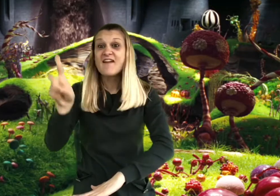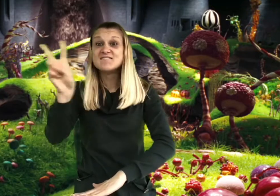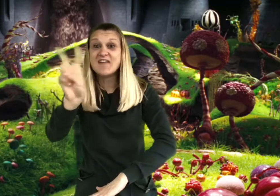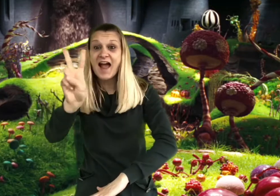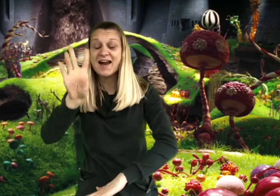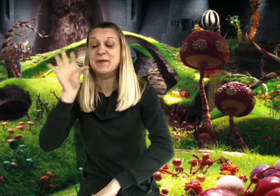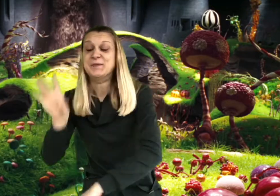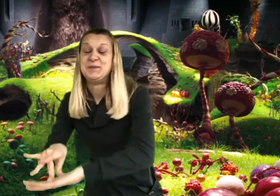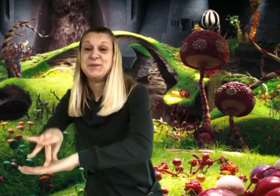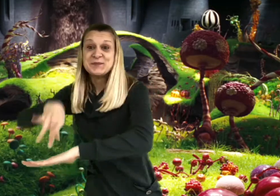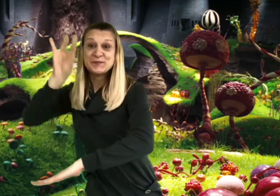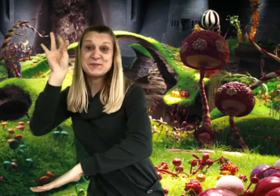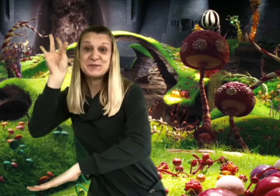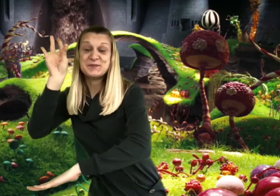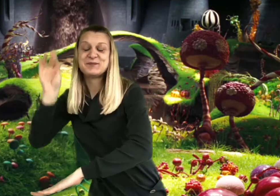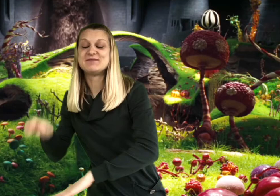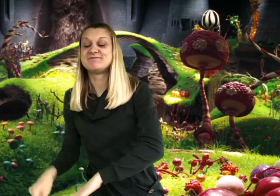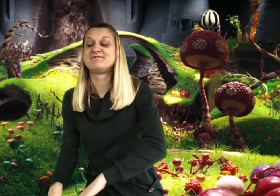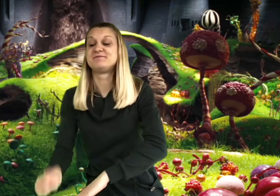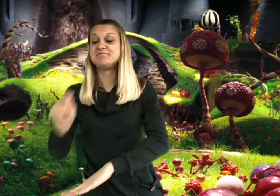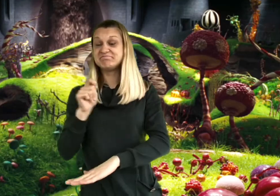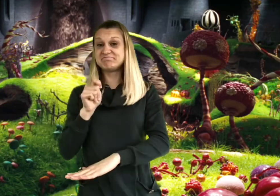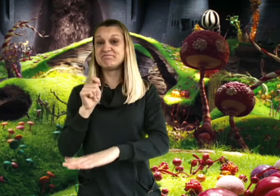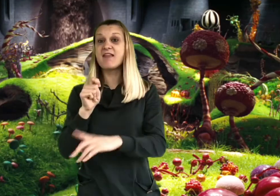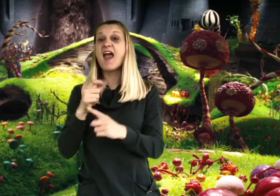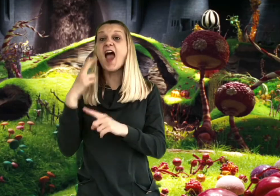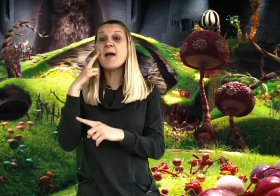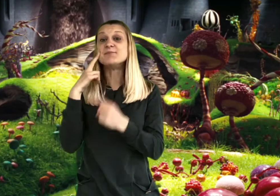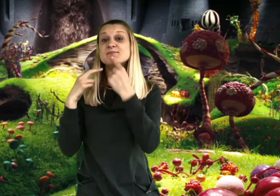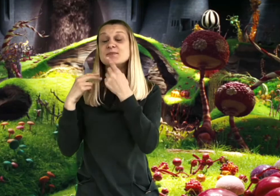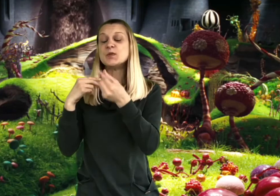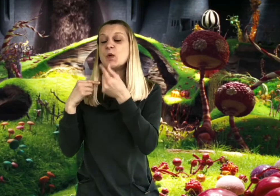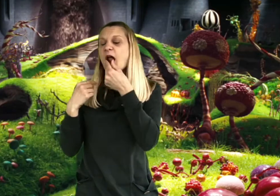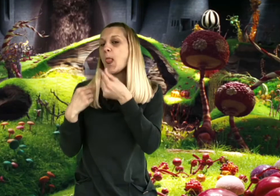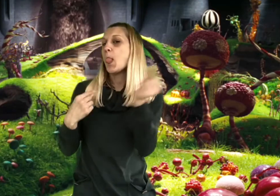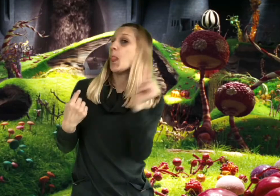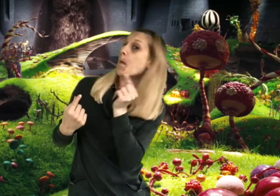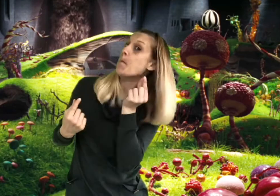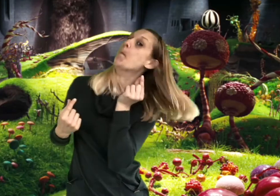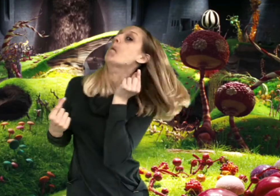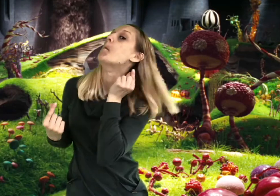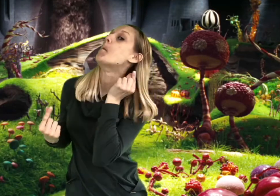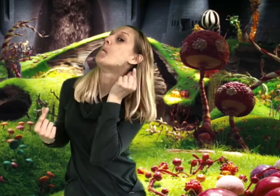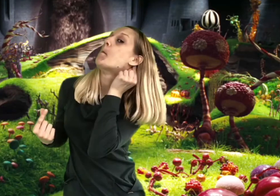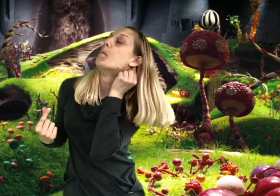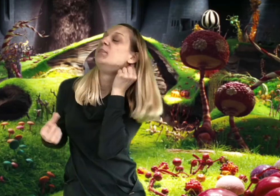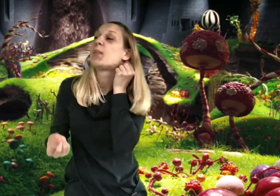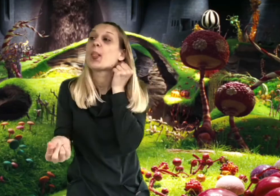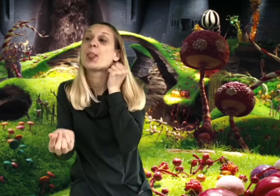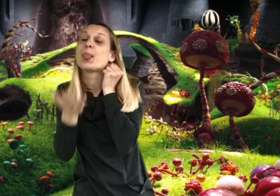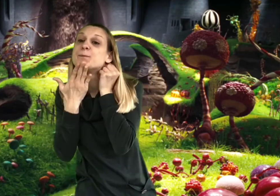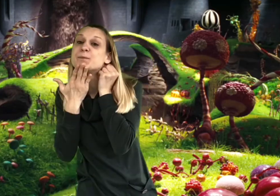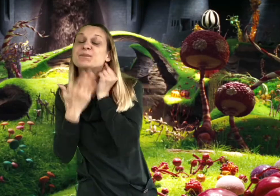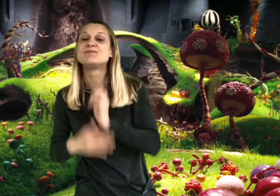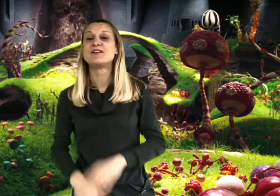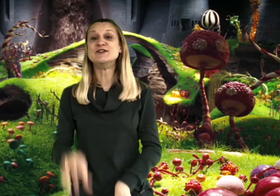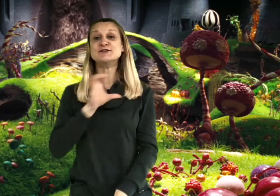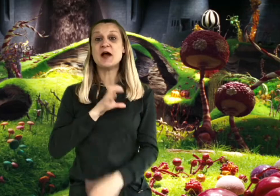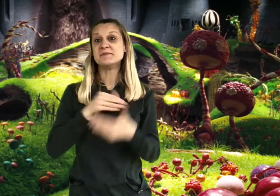And, before tasting her blade of grass, Violet Beauregarde took the piece of world-record-breaking chewing-gum out of her mouth and stuck it carefully behind her ear.